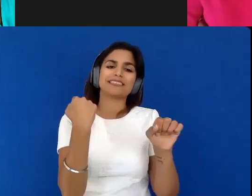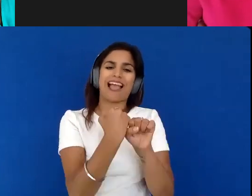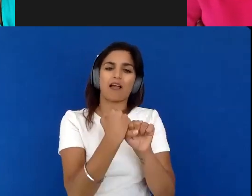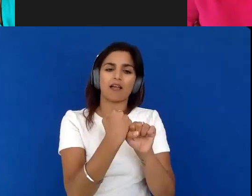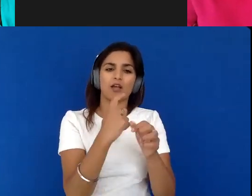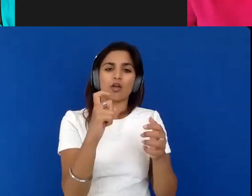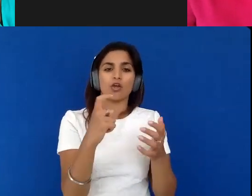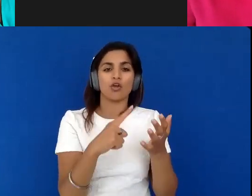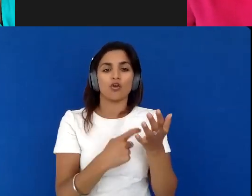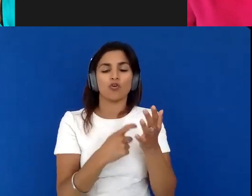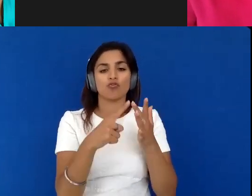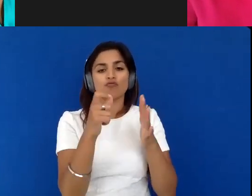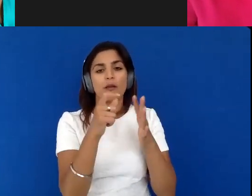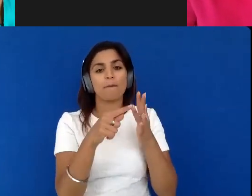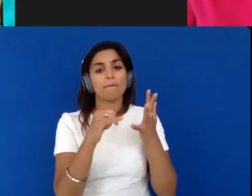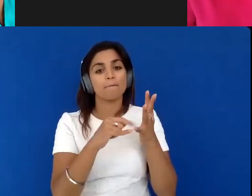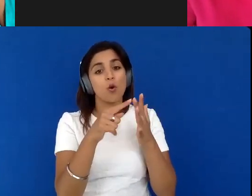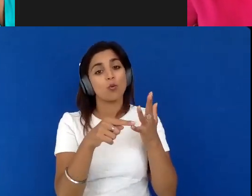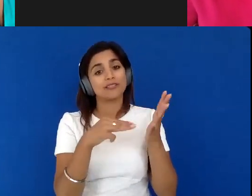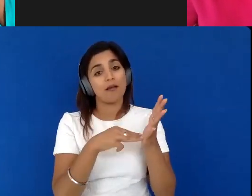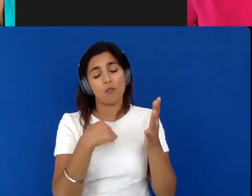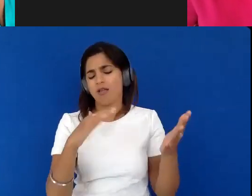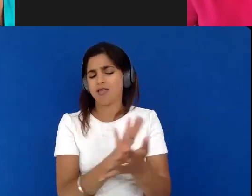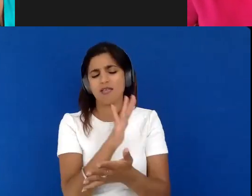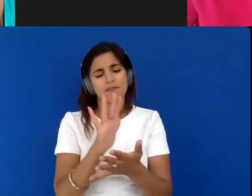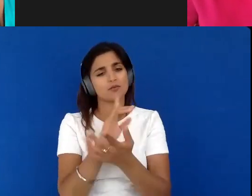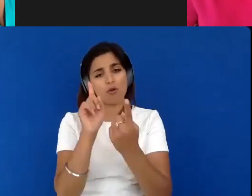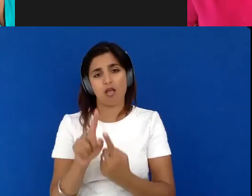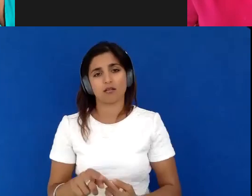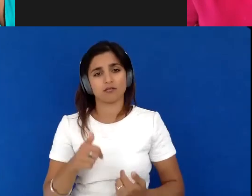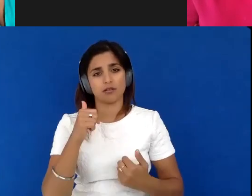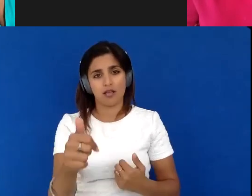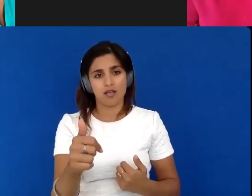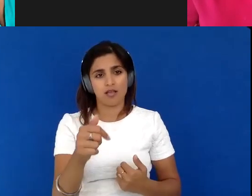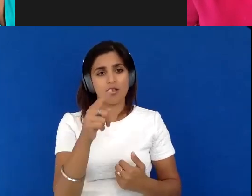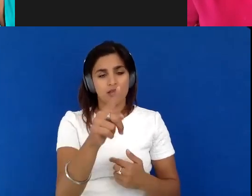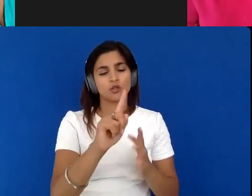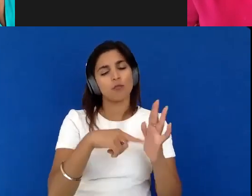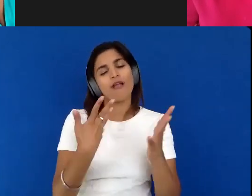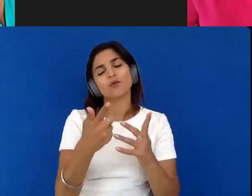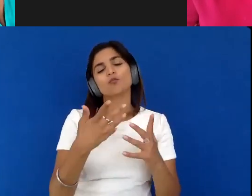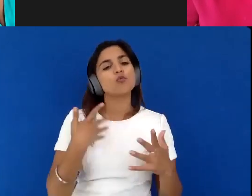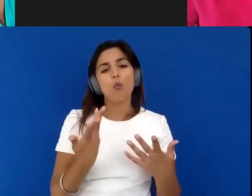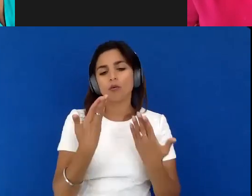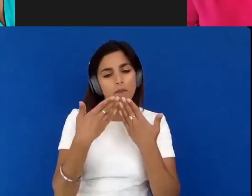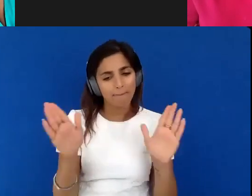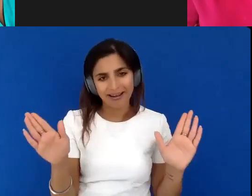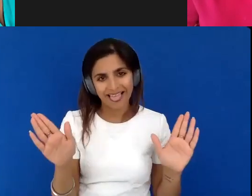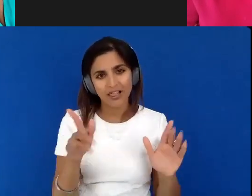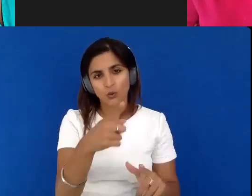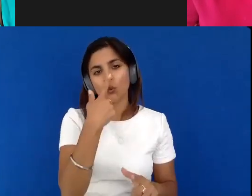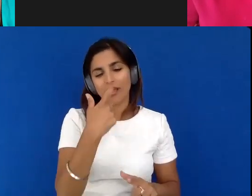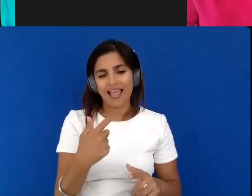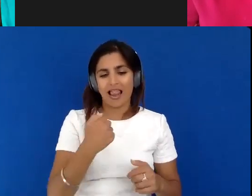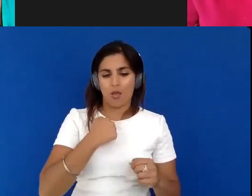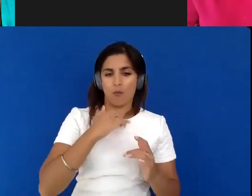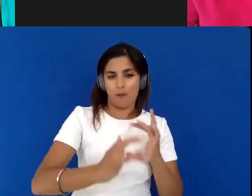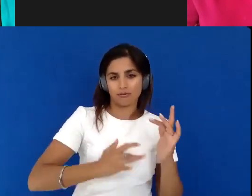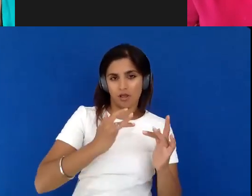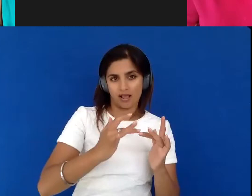answer them it's been a pleasure you can reach out to us via our website and contact us that way if